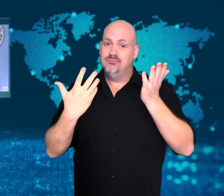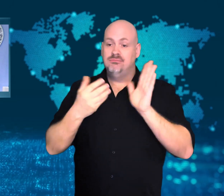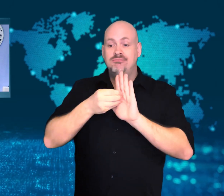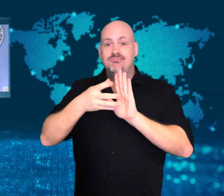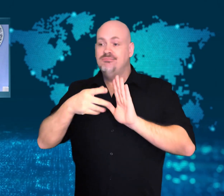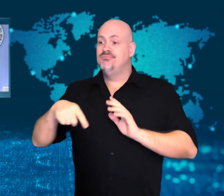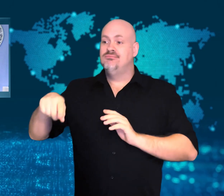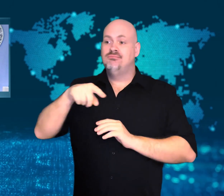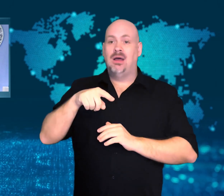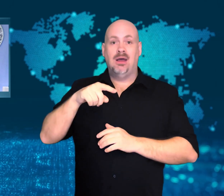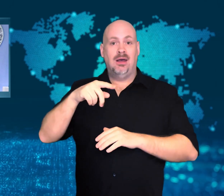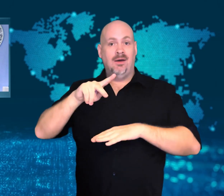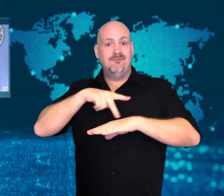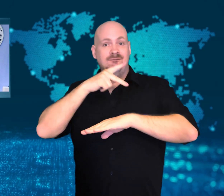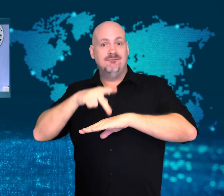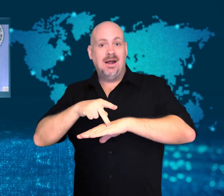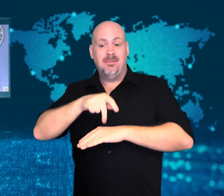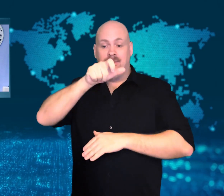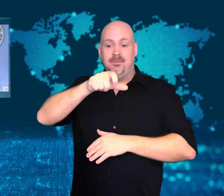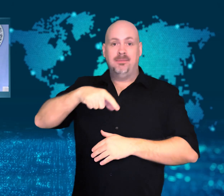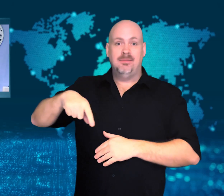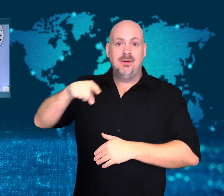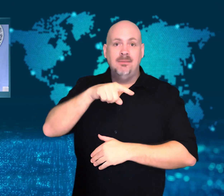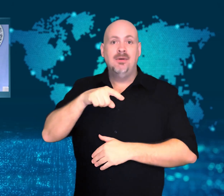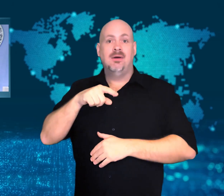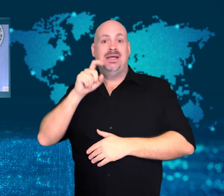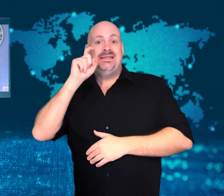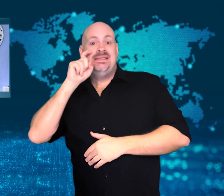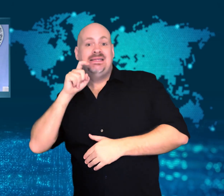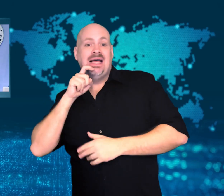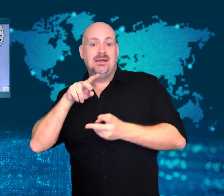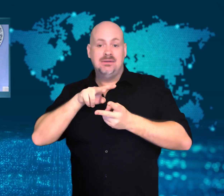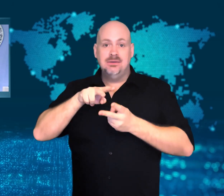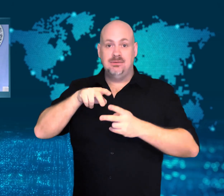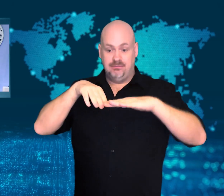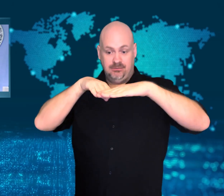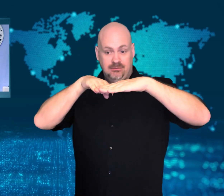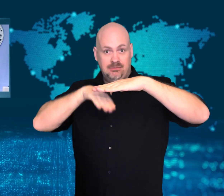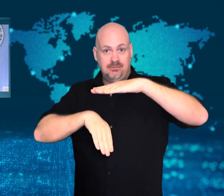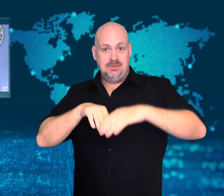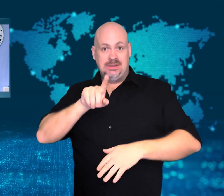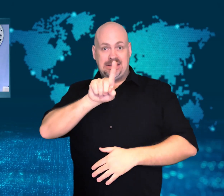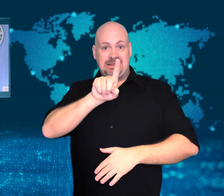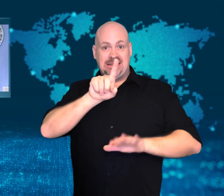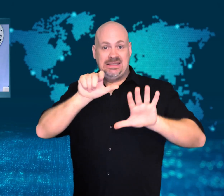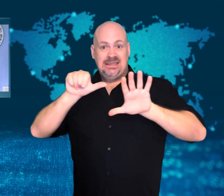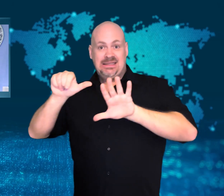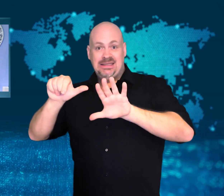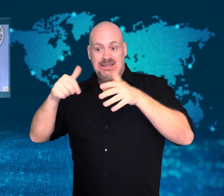12 to 16 years old. Under the new law,